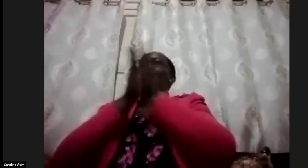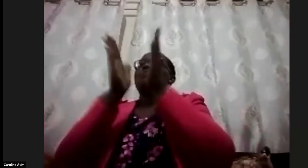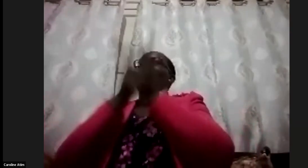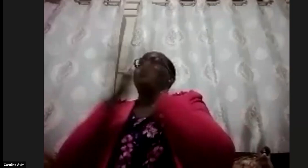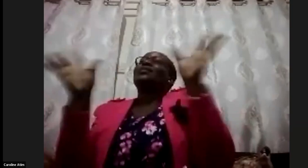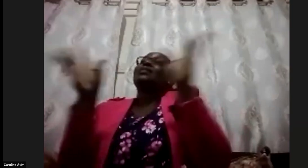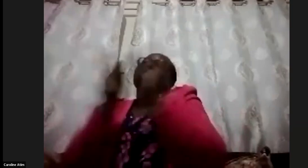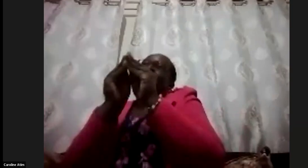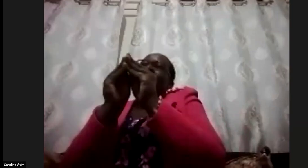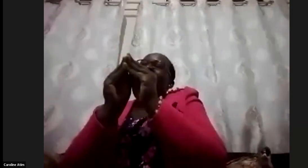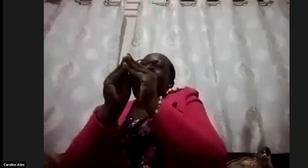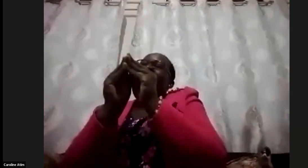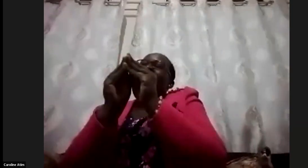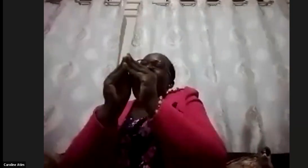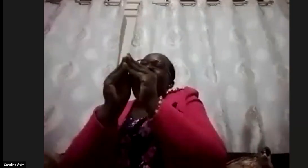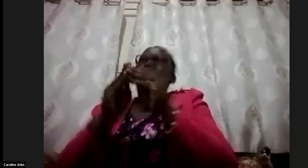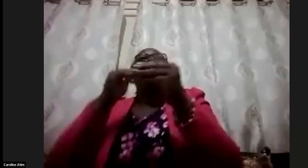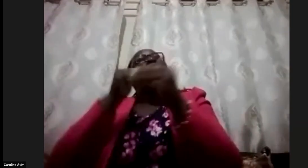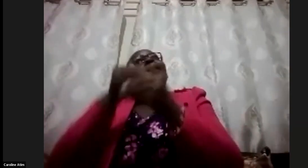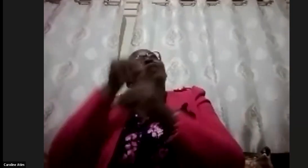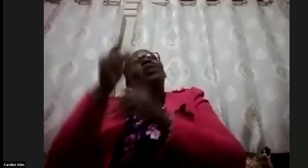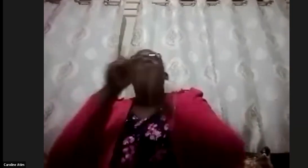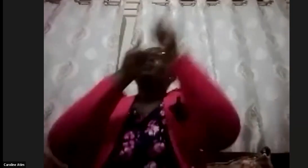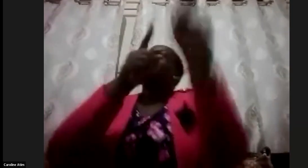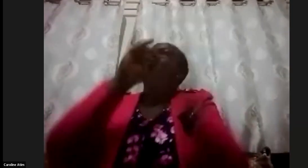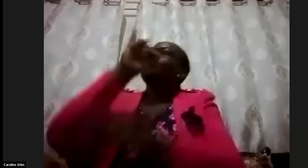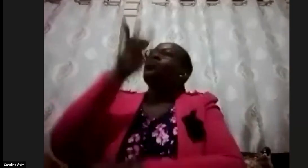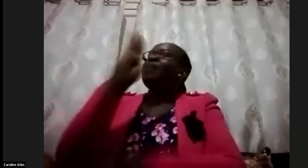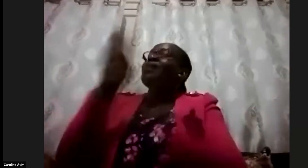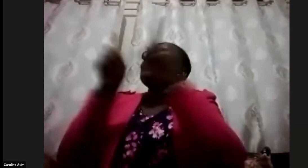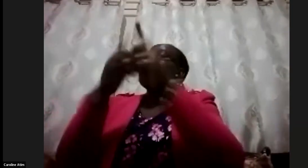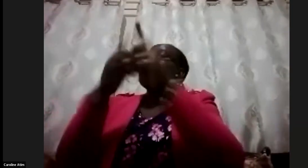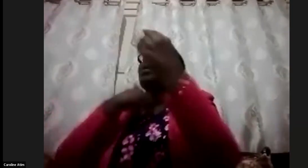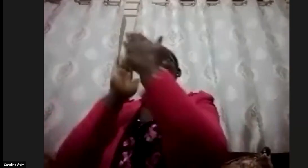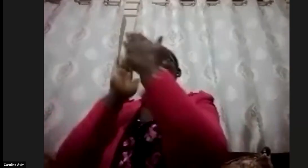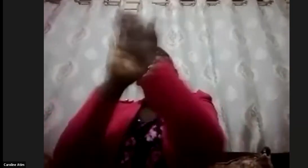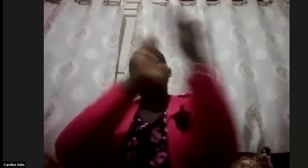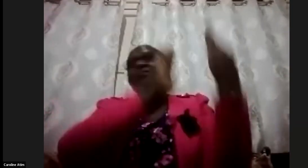because of time, about my experiences, to sum up with